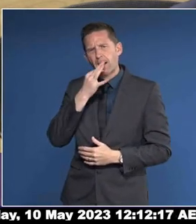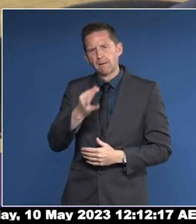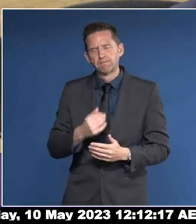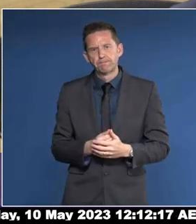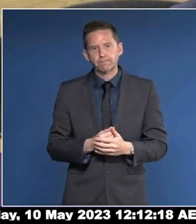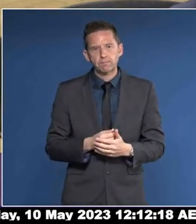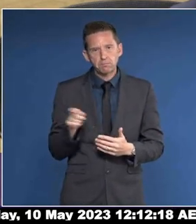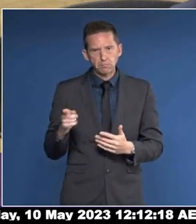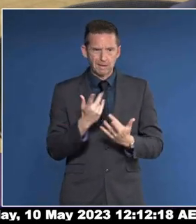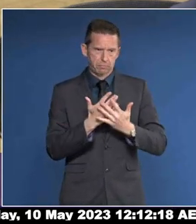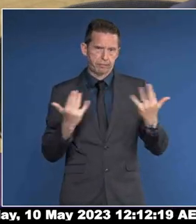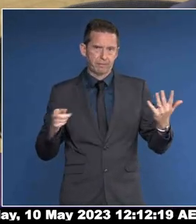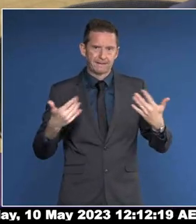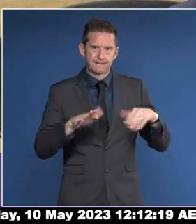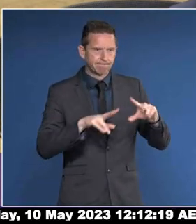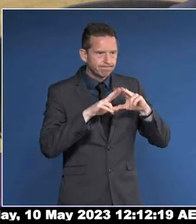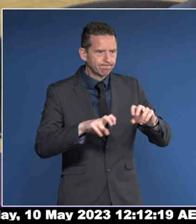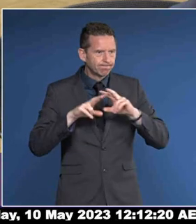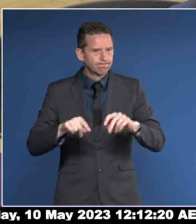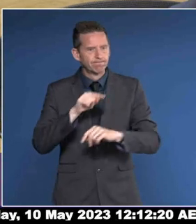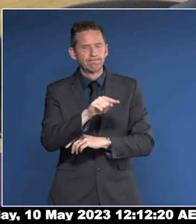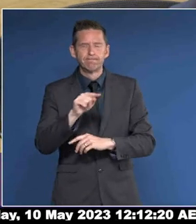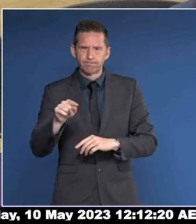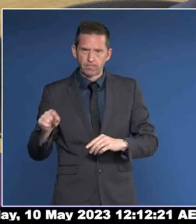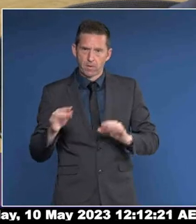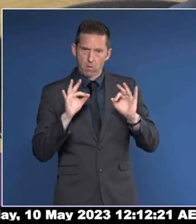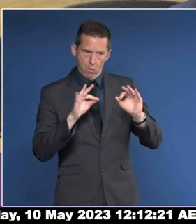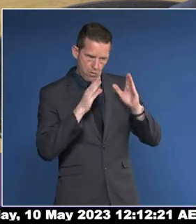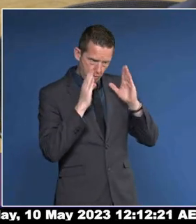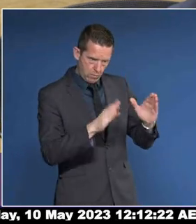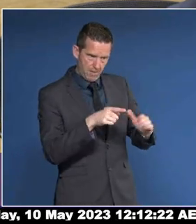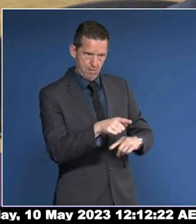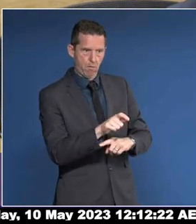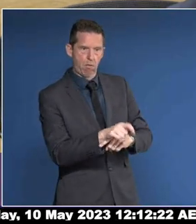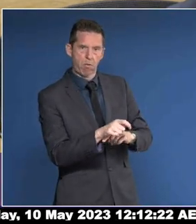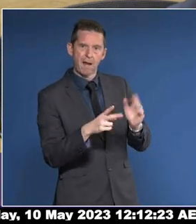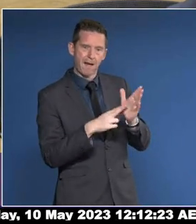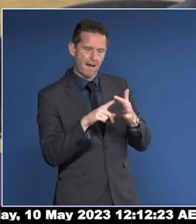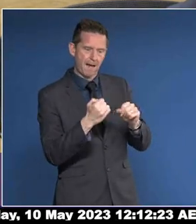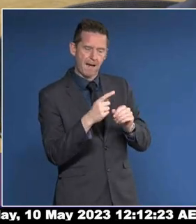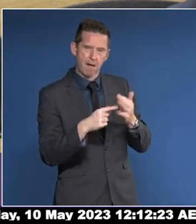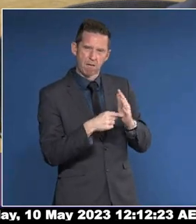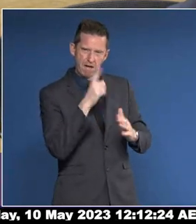have done with a particular focus on neglect, are you able just to give us a ballpark figure of the number of investigations?